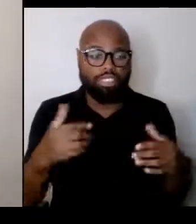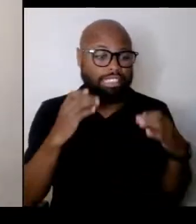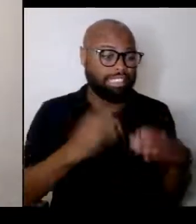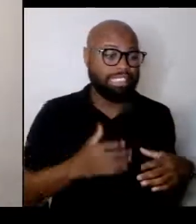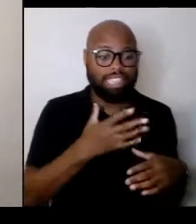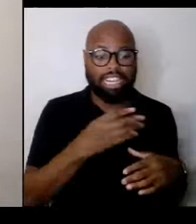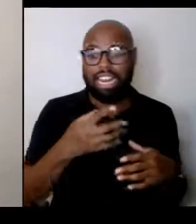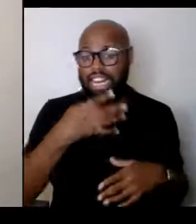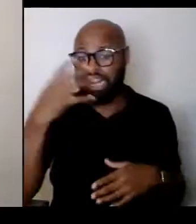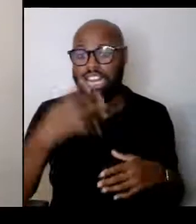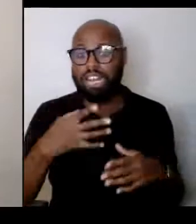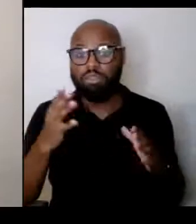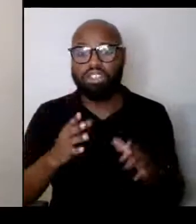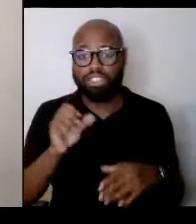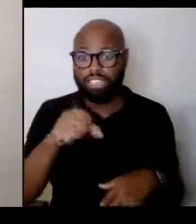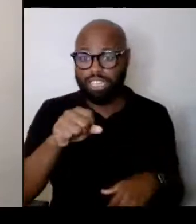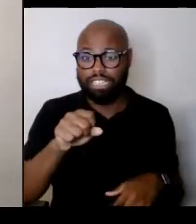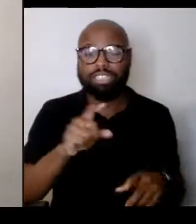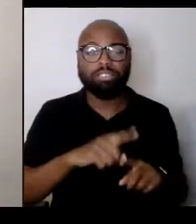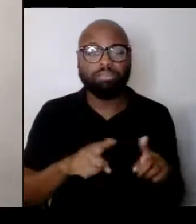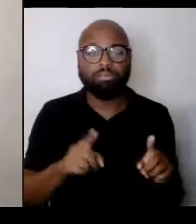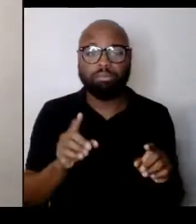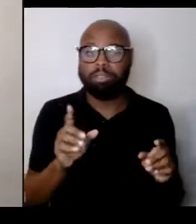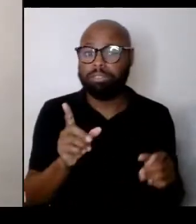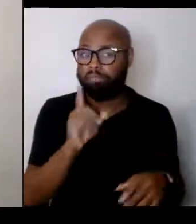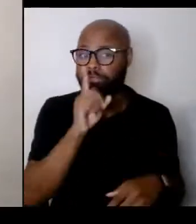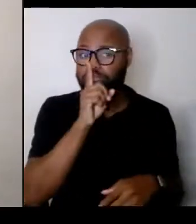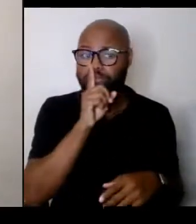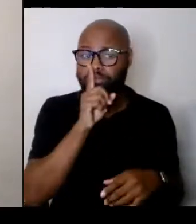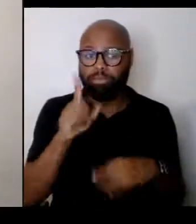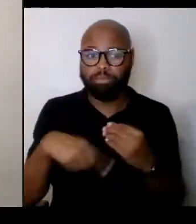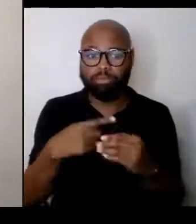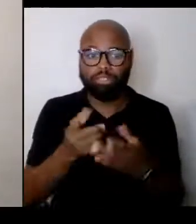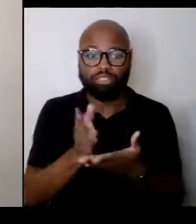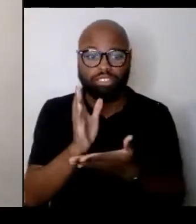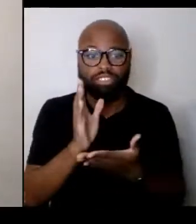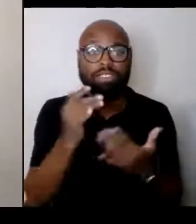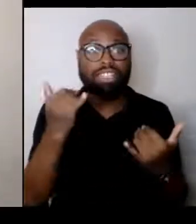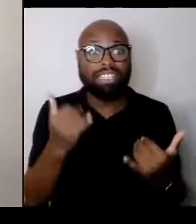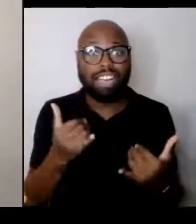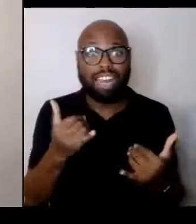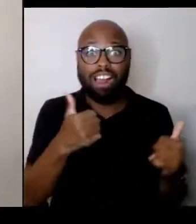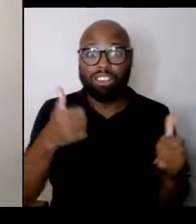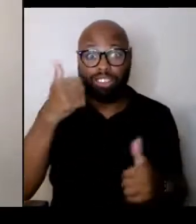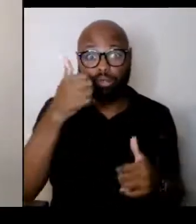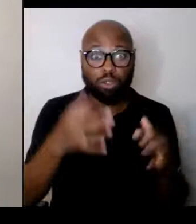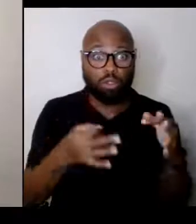But knowing that the Supreme Court now takes a very strict interpretation of the constitution,